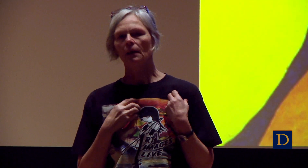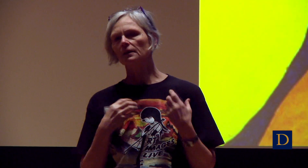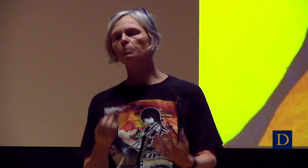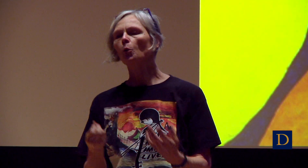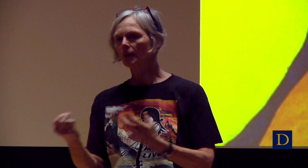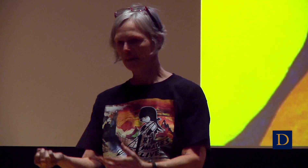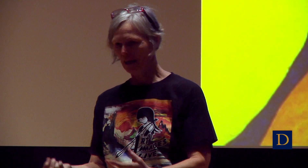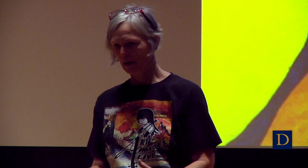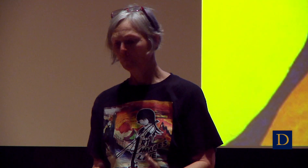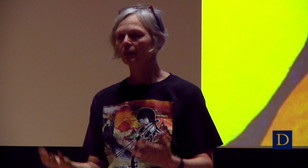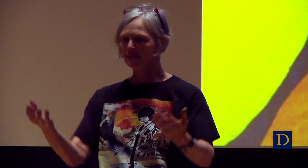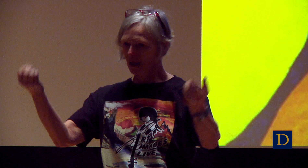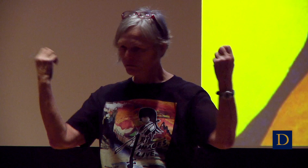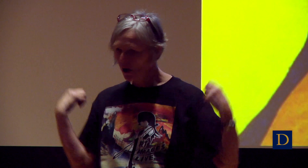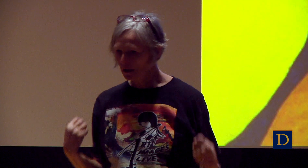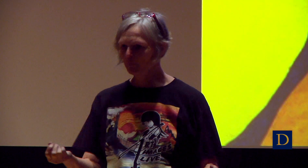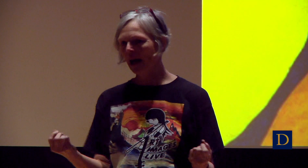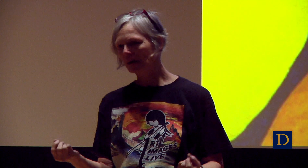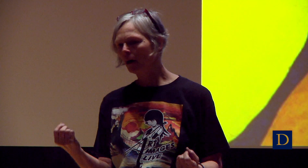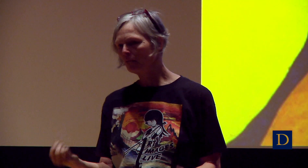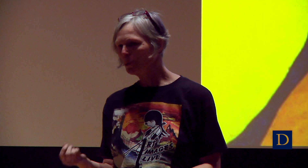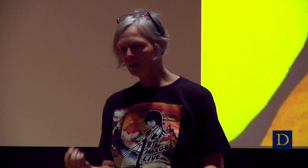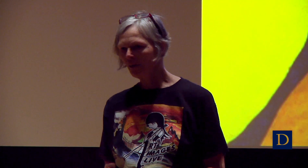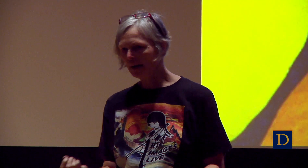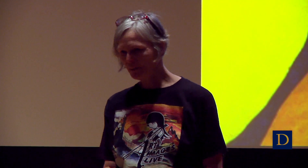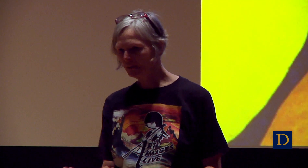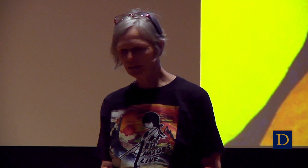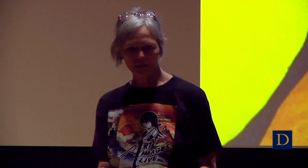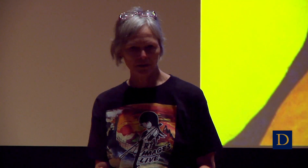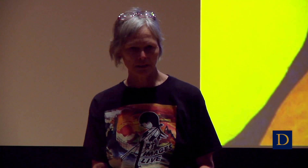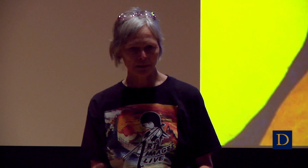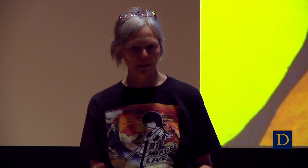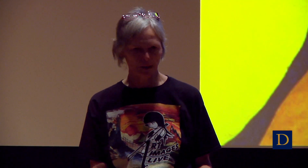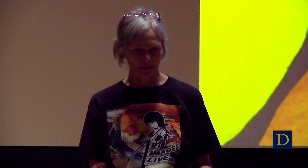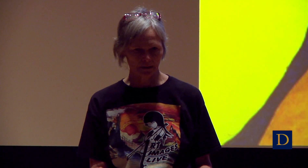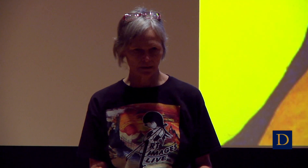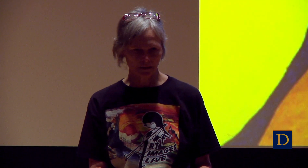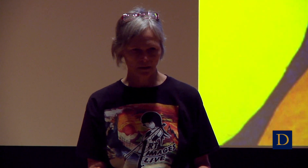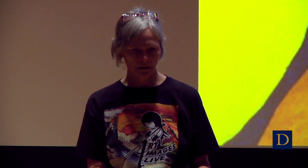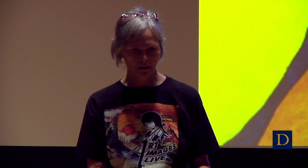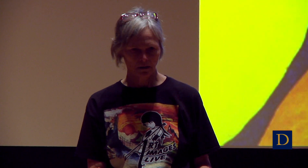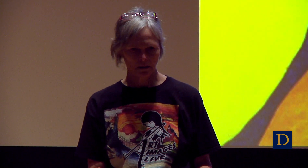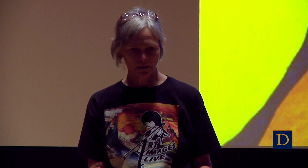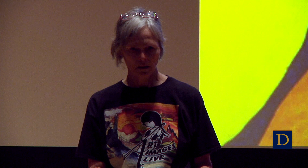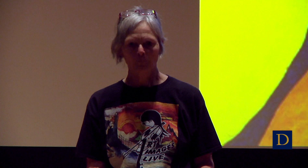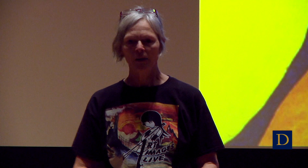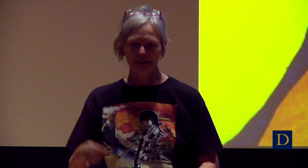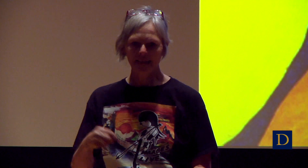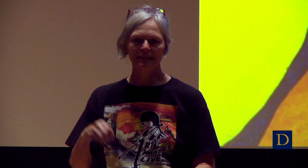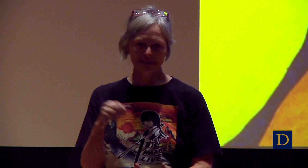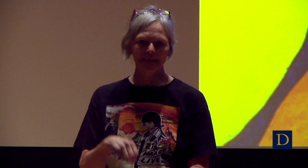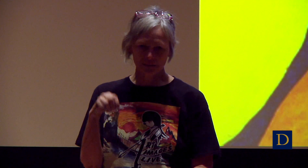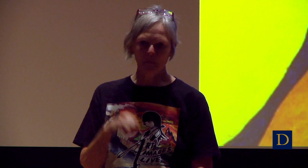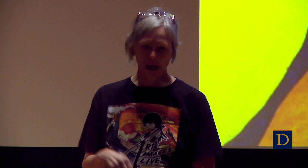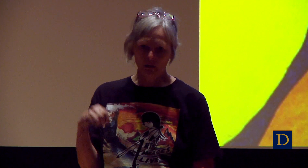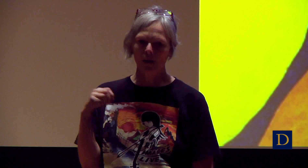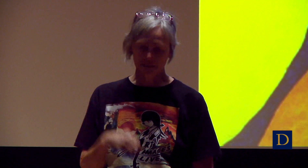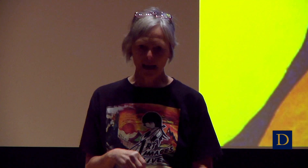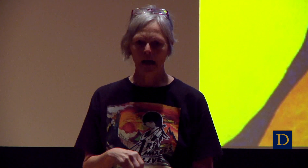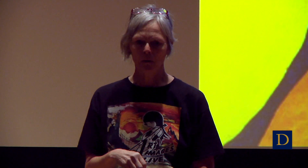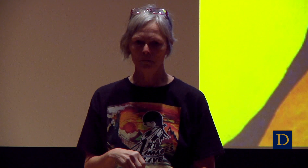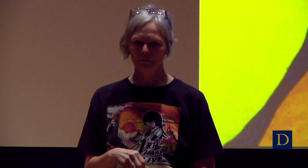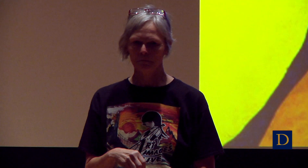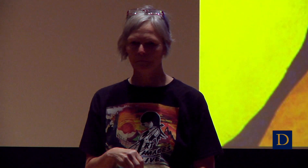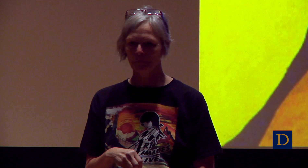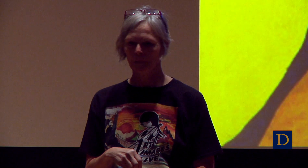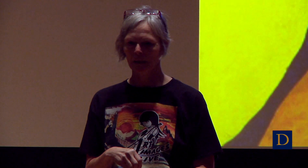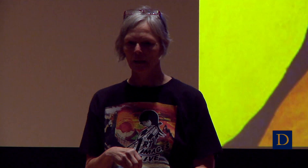It’s more than now, because I’m falling back on 45-50 years of experience. But it is still about now.